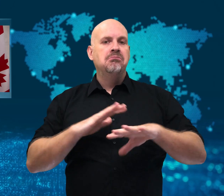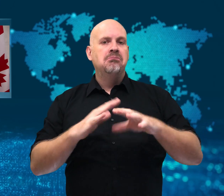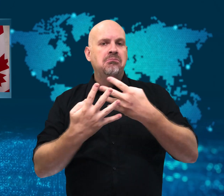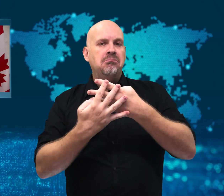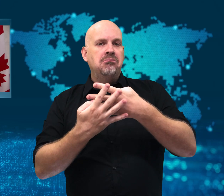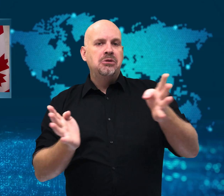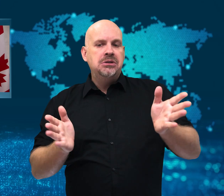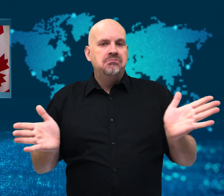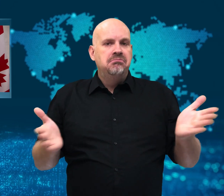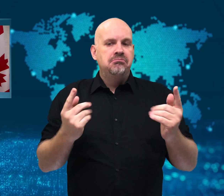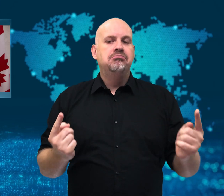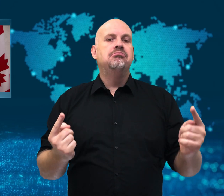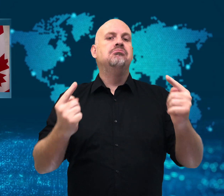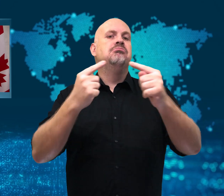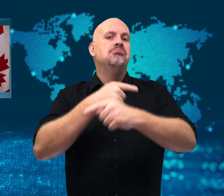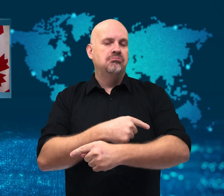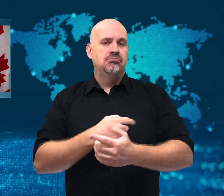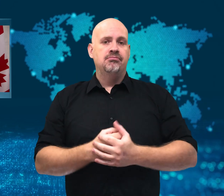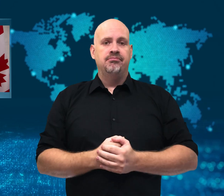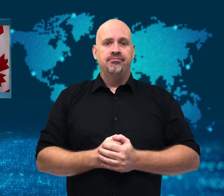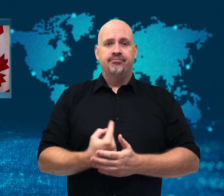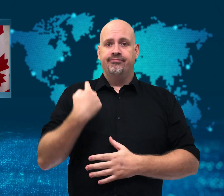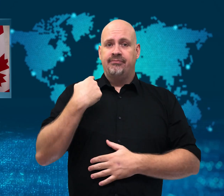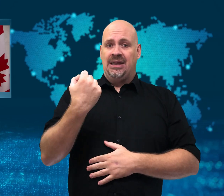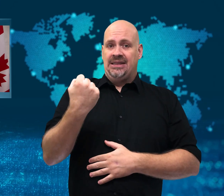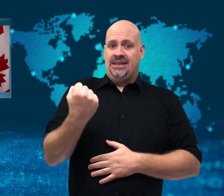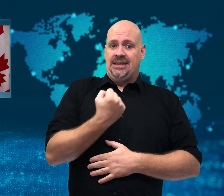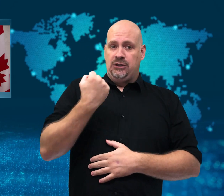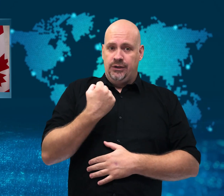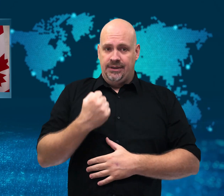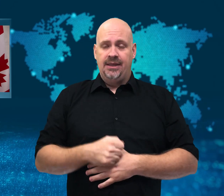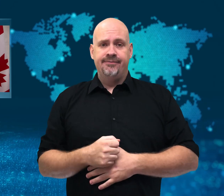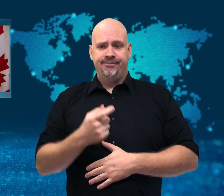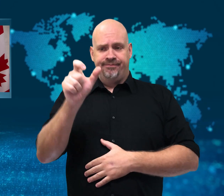both countries have freed hostages.